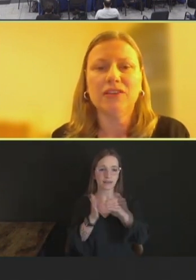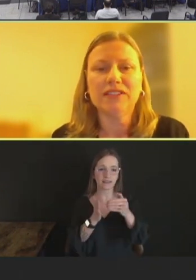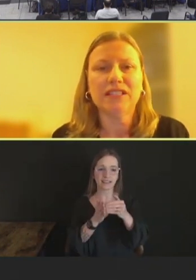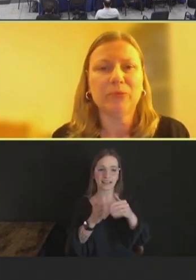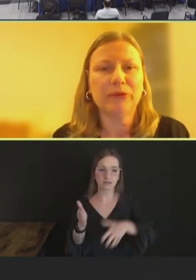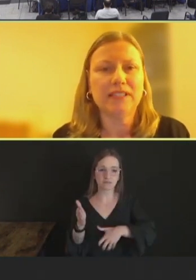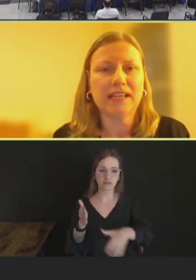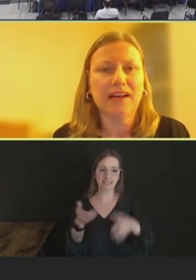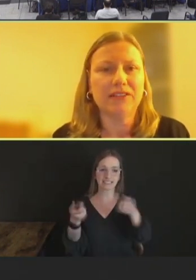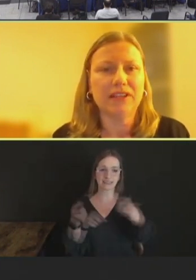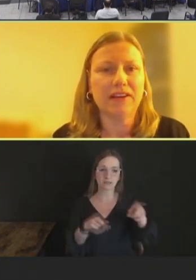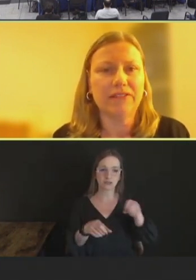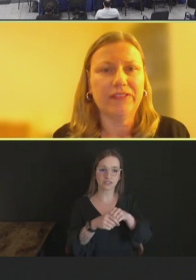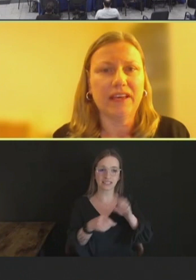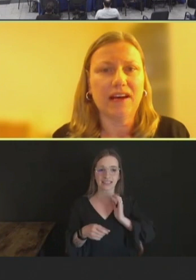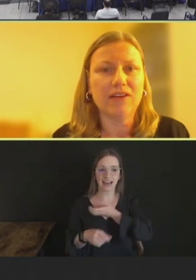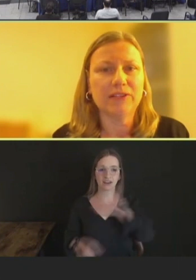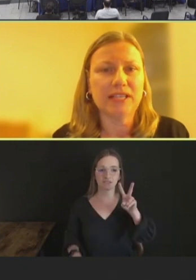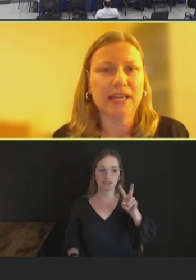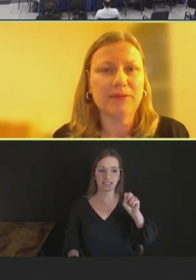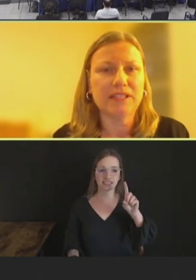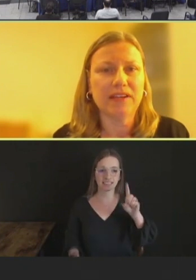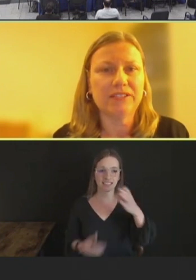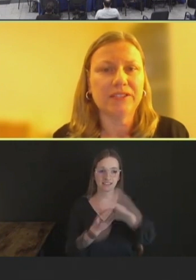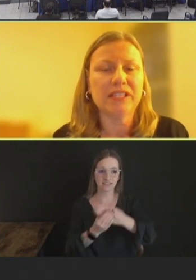You can see the breakdown of the outcome types there.